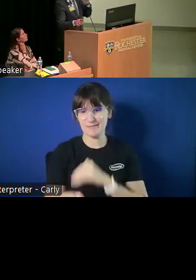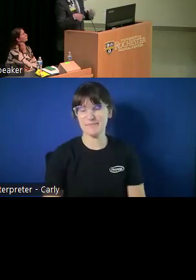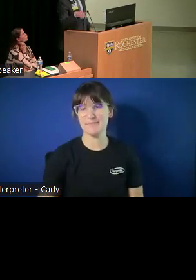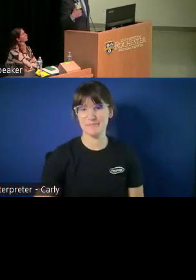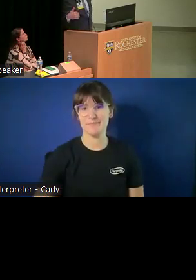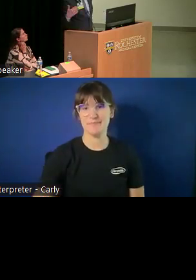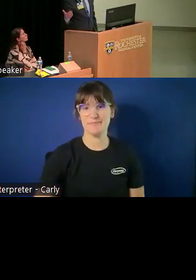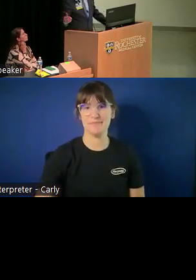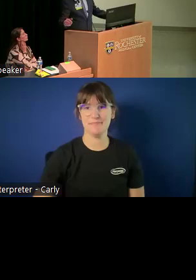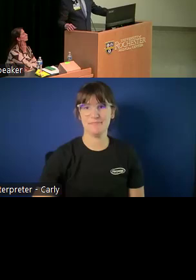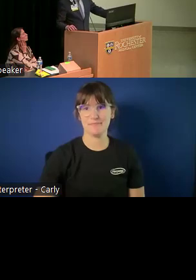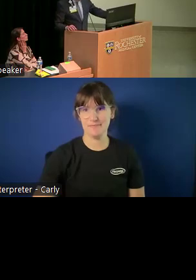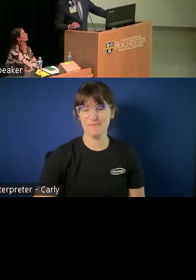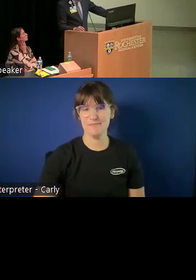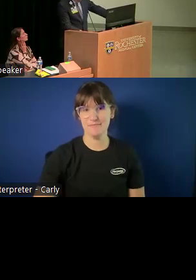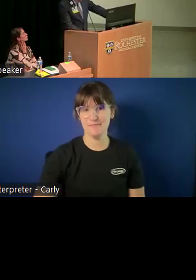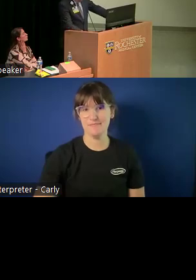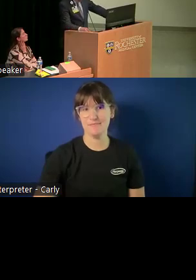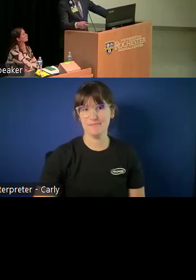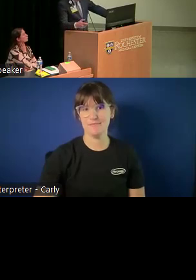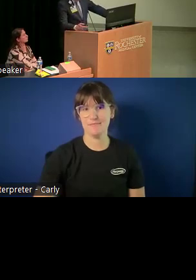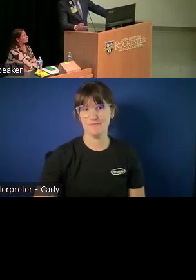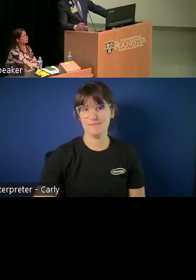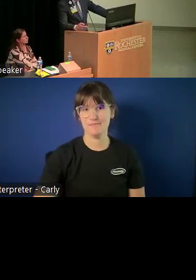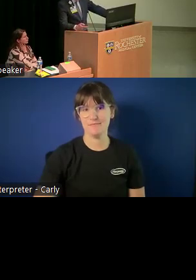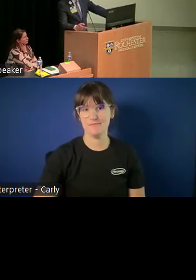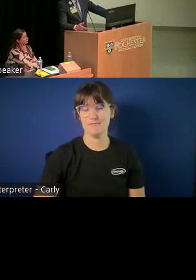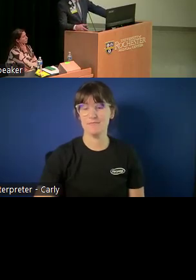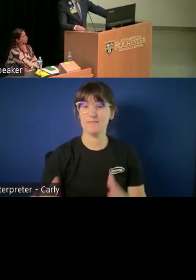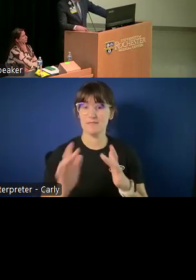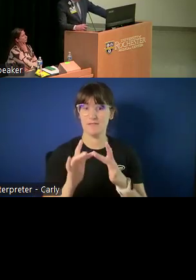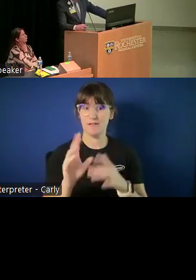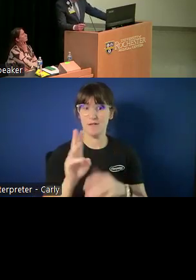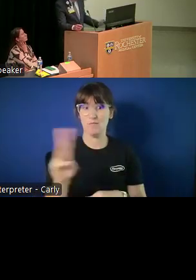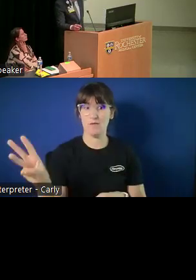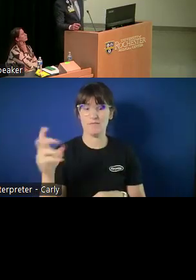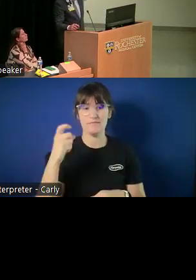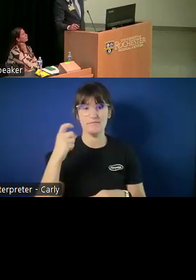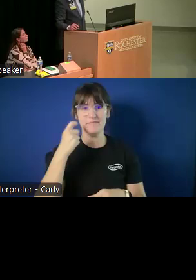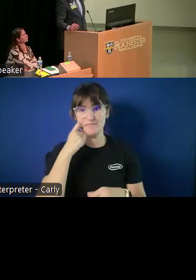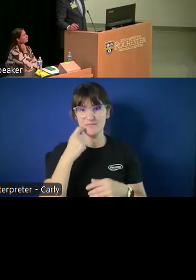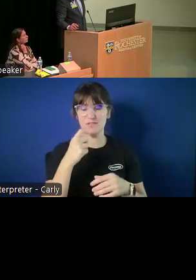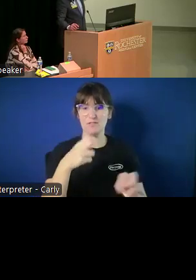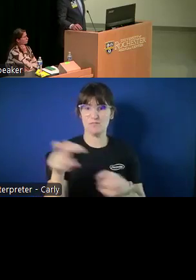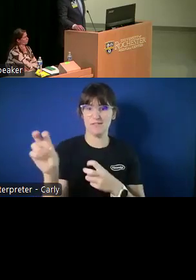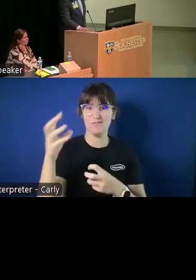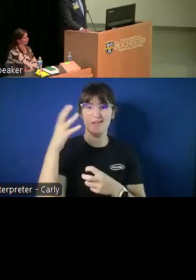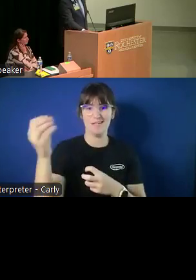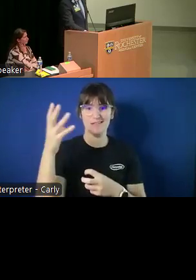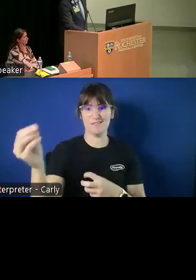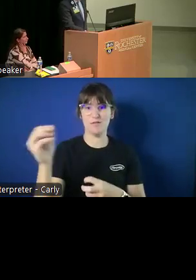we have just transformed the uh internet page into an external website so we can tell the world how